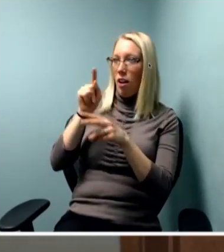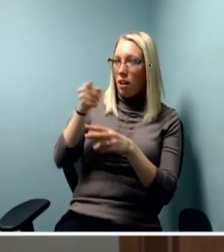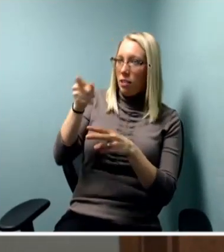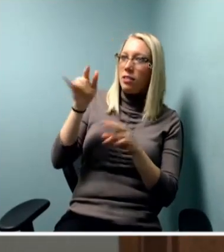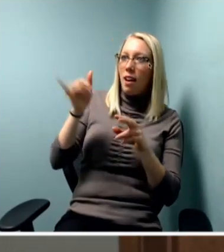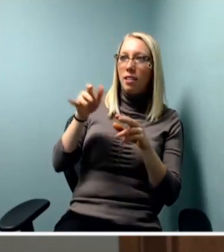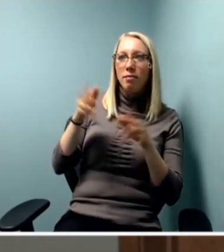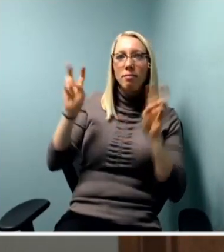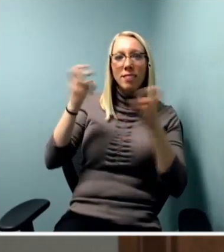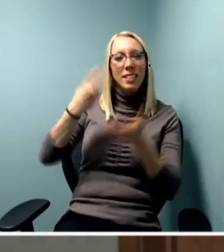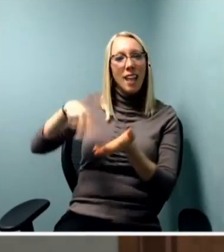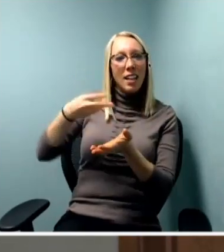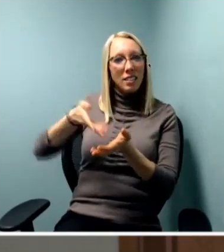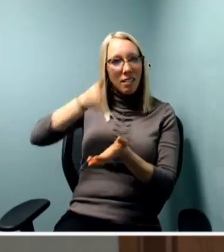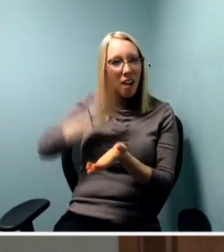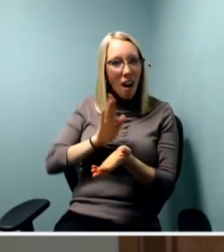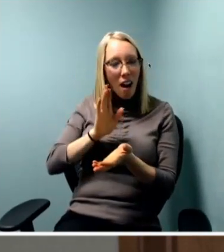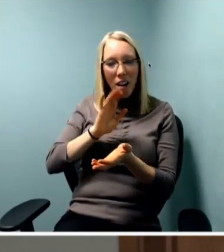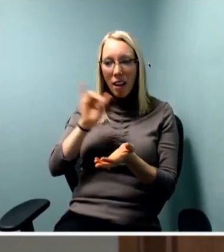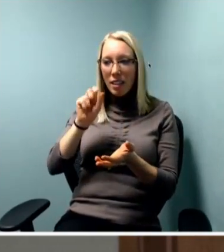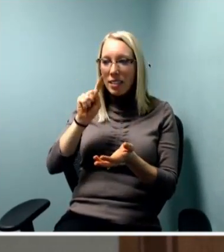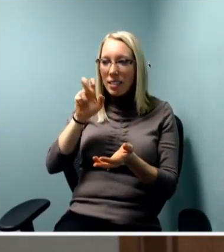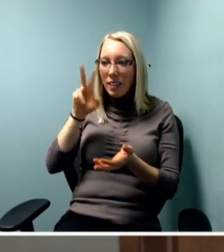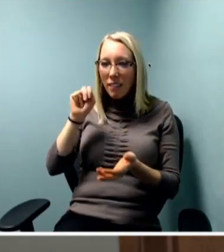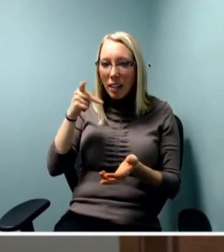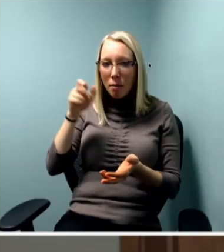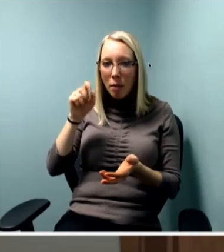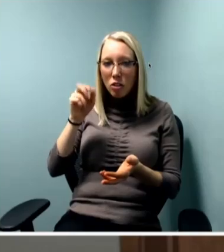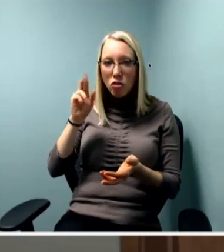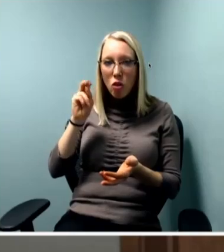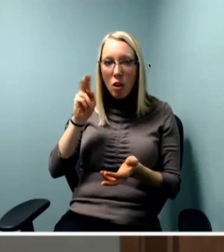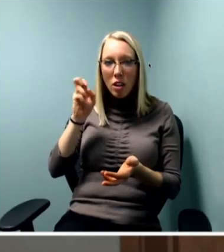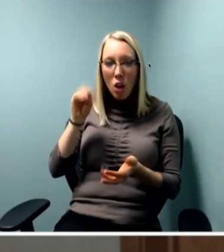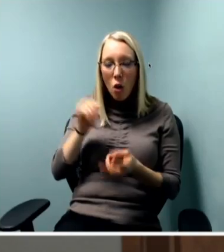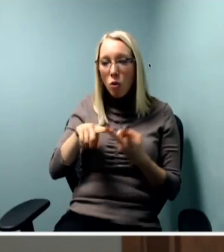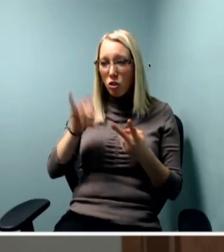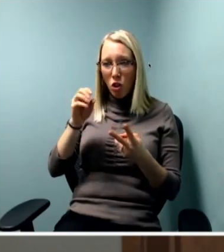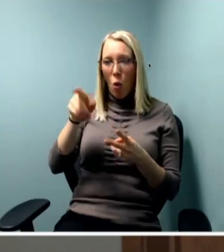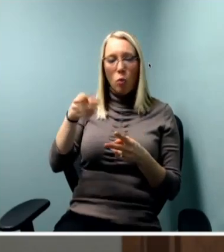You know, and Stephen Petronio, same thing. Joe was like, "I don't know what I'll do with you people."